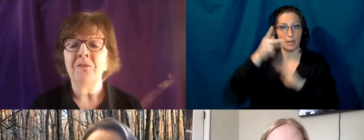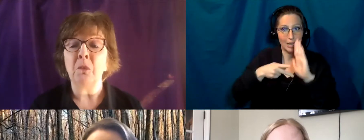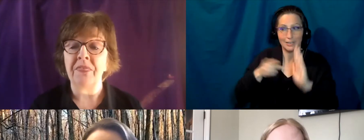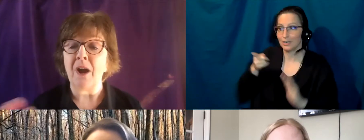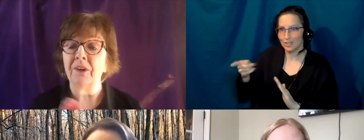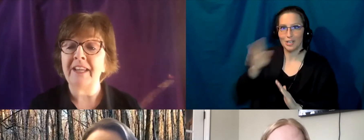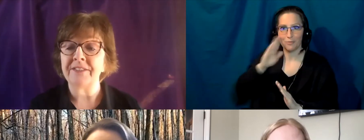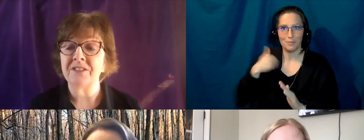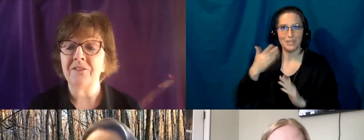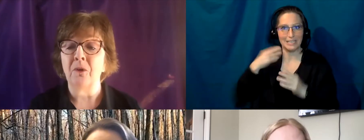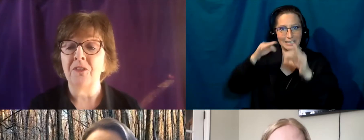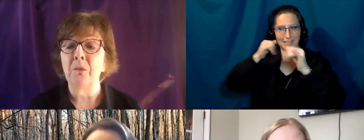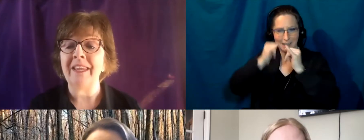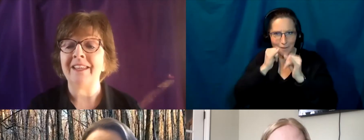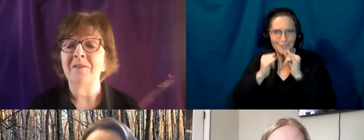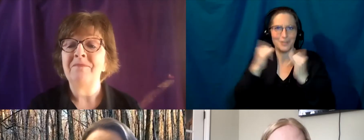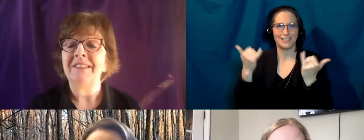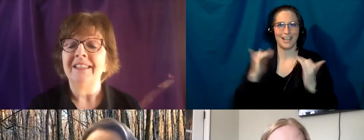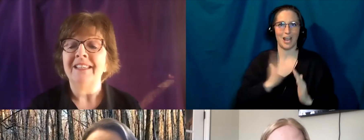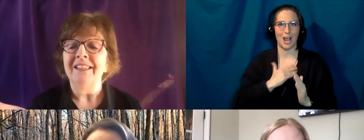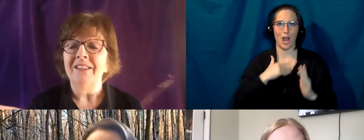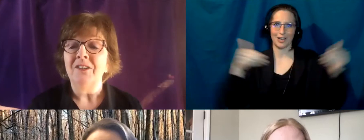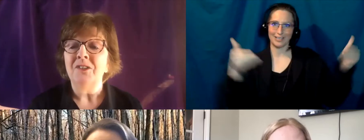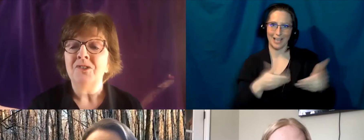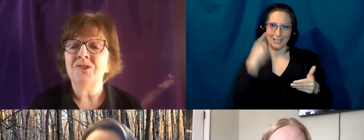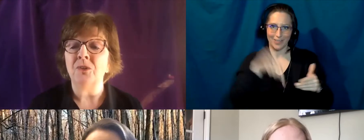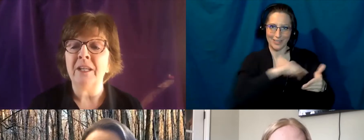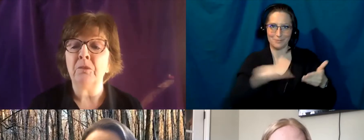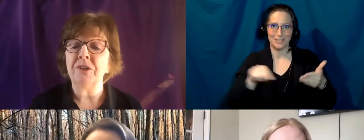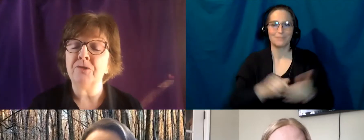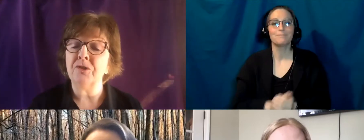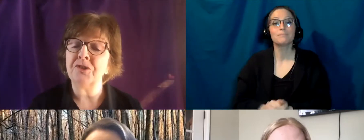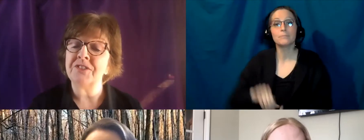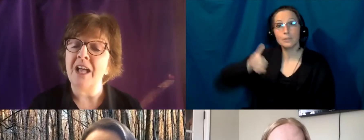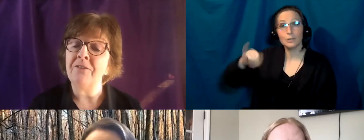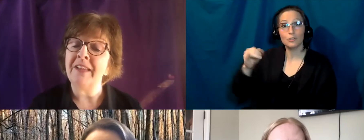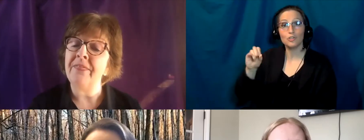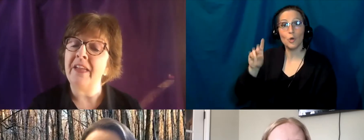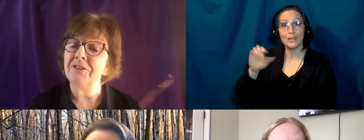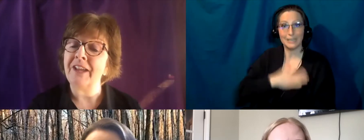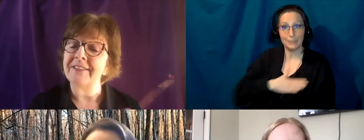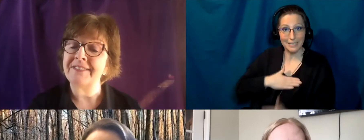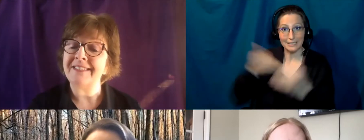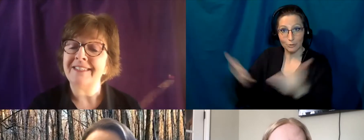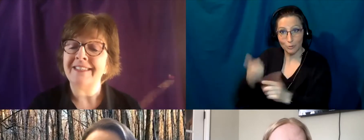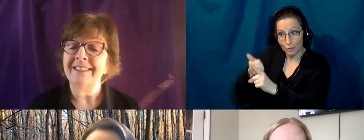with our guest for the week. Jolene, would you introduce yourself and then your guest?